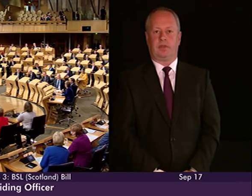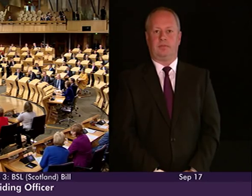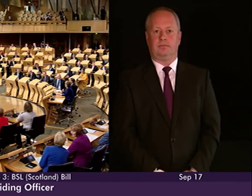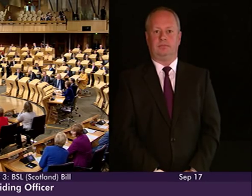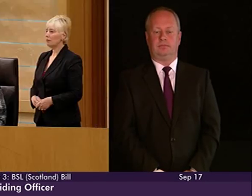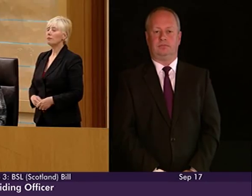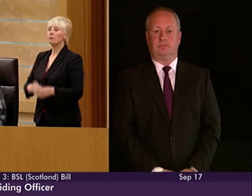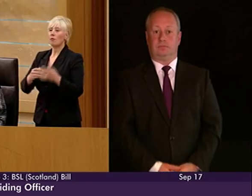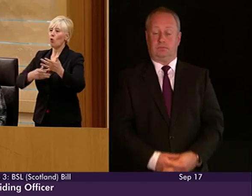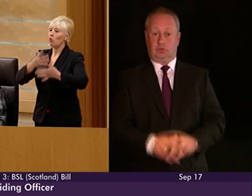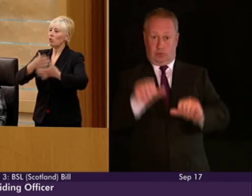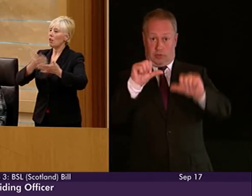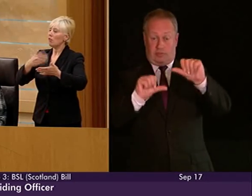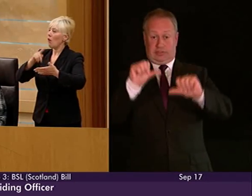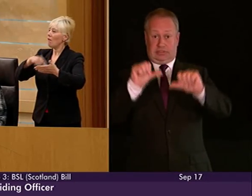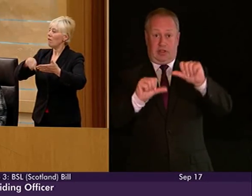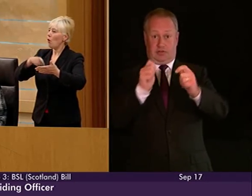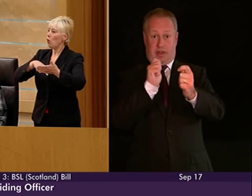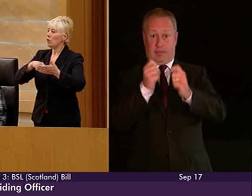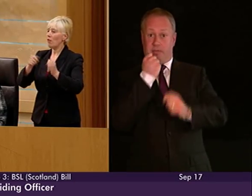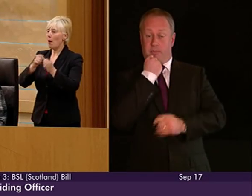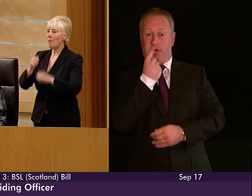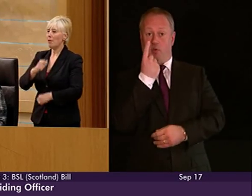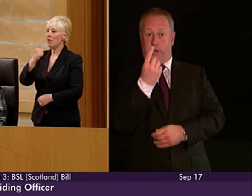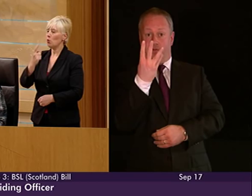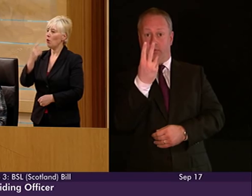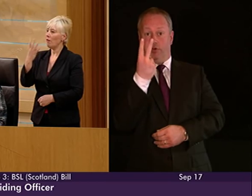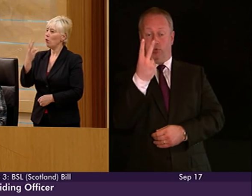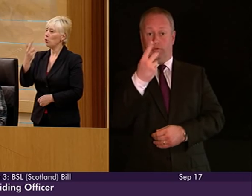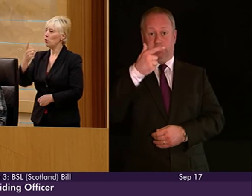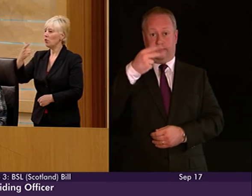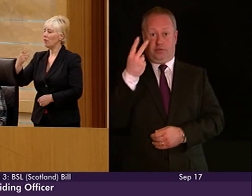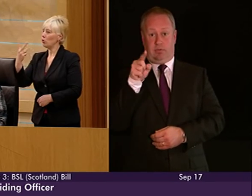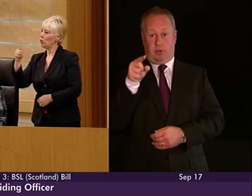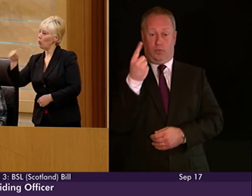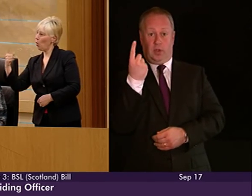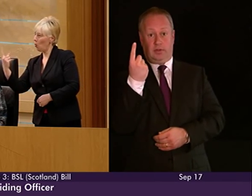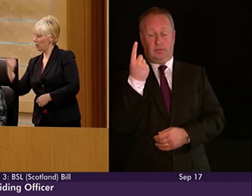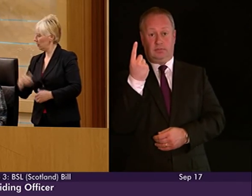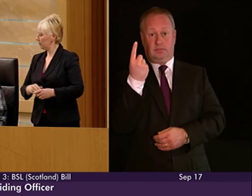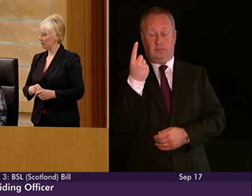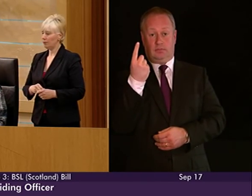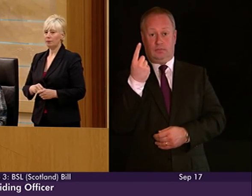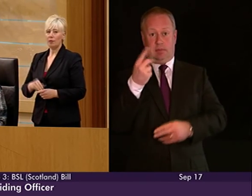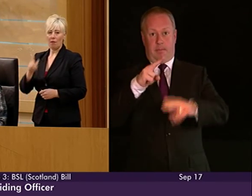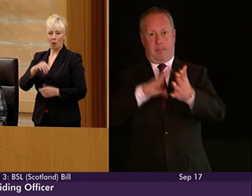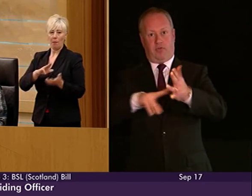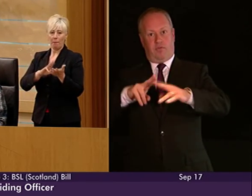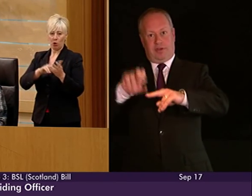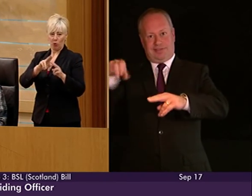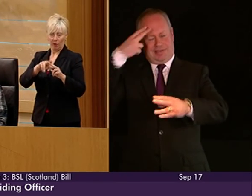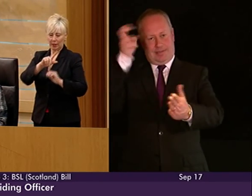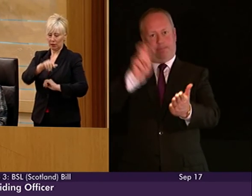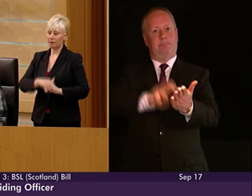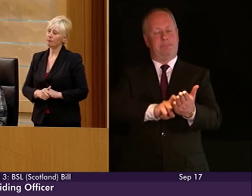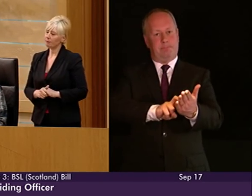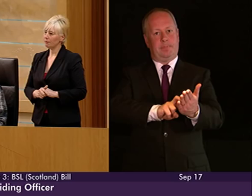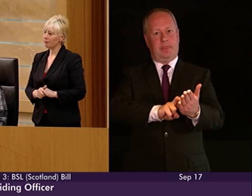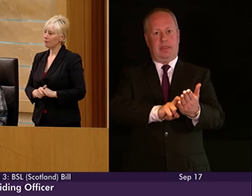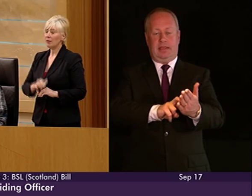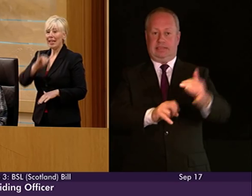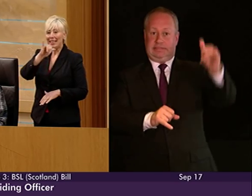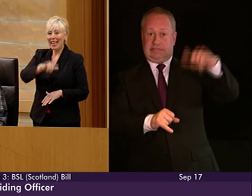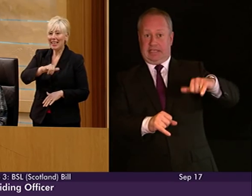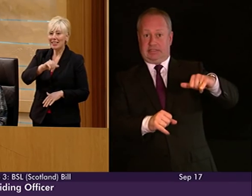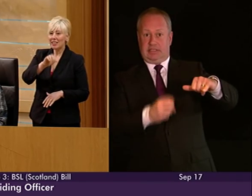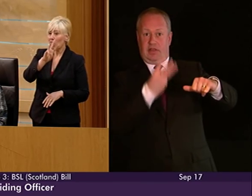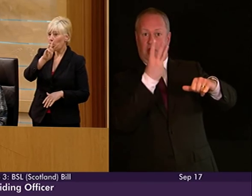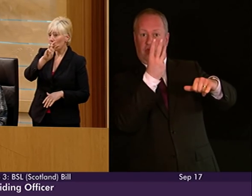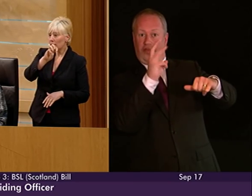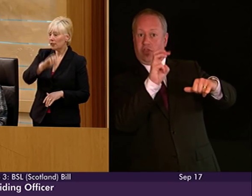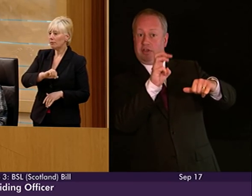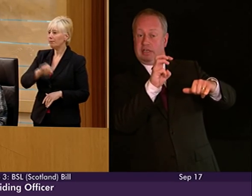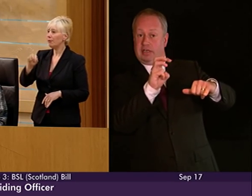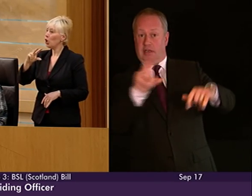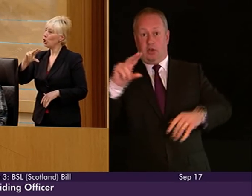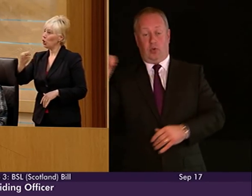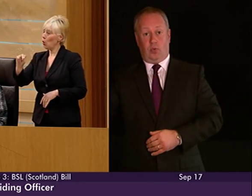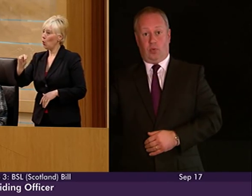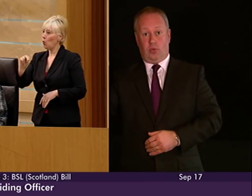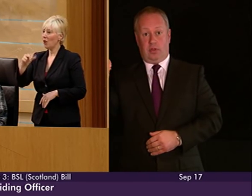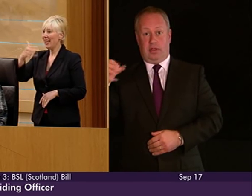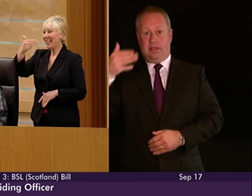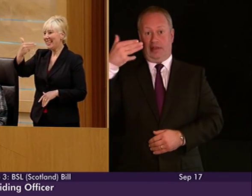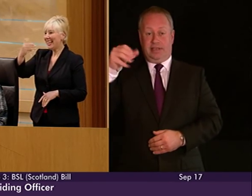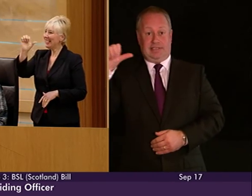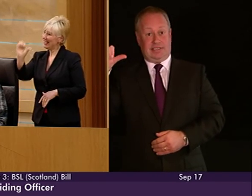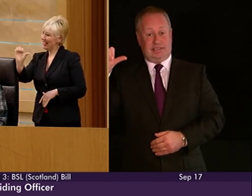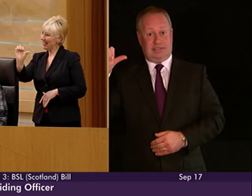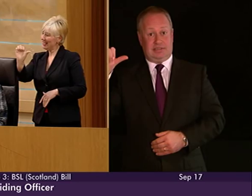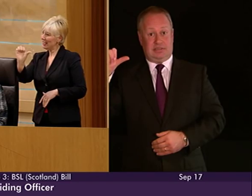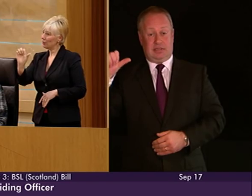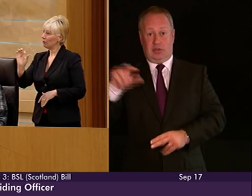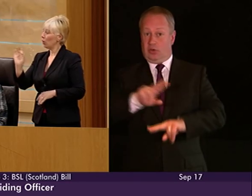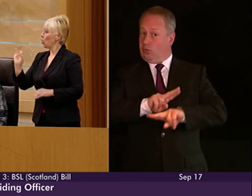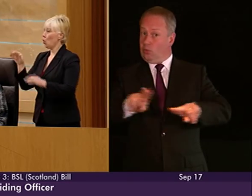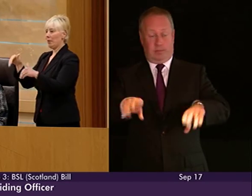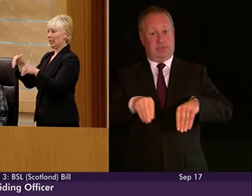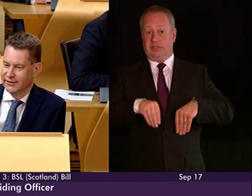The Presiding Officer: The result of the division is: For 13, Against 96, Abstentions 0.